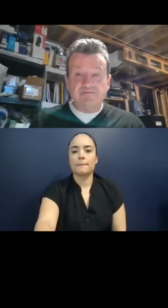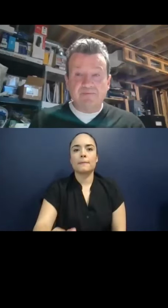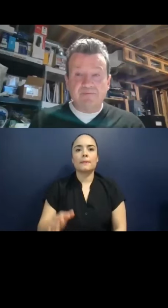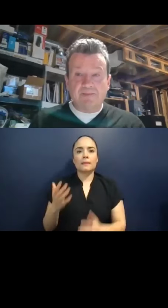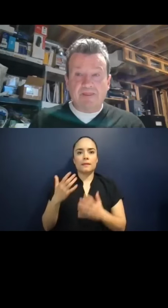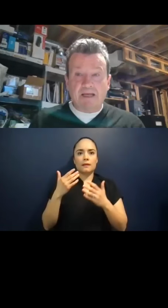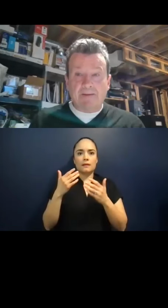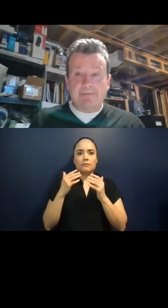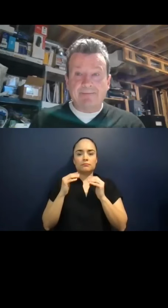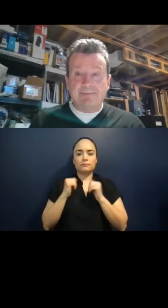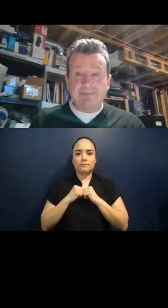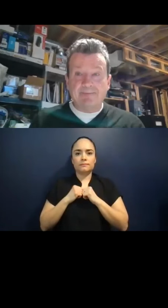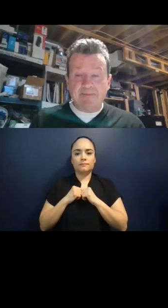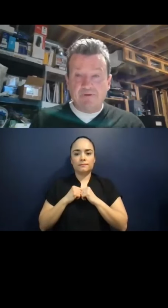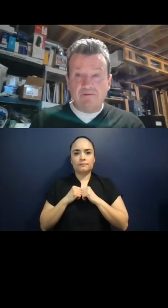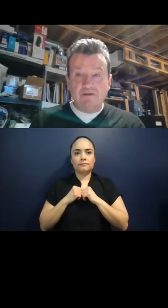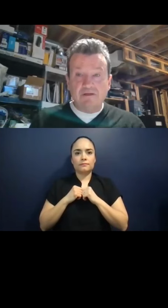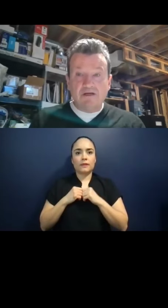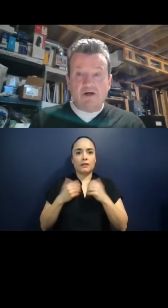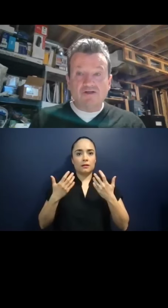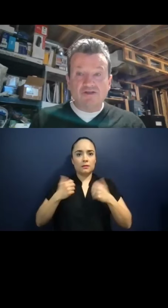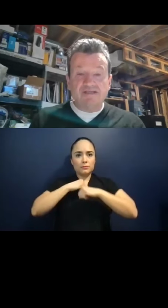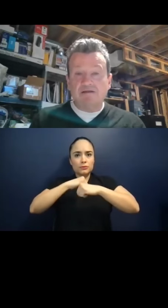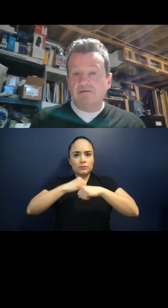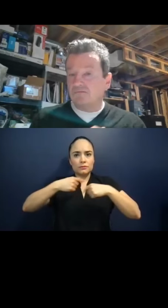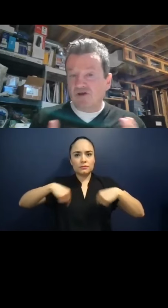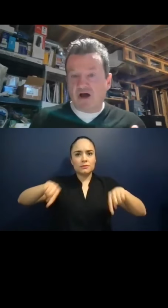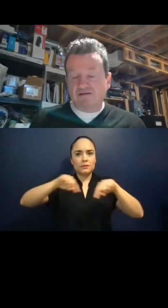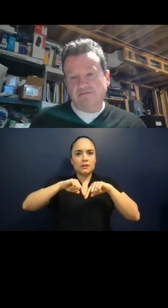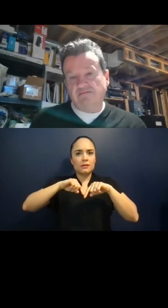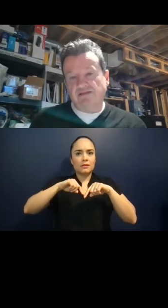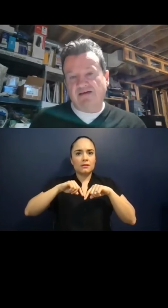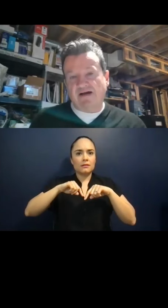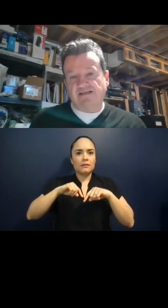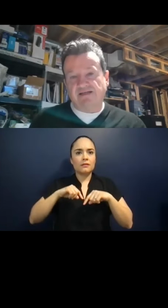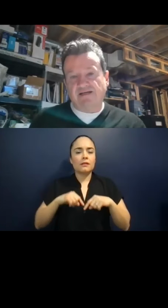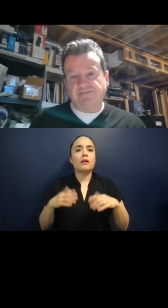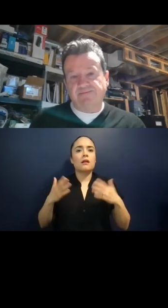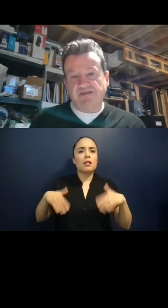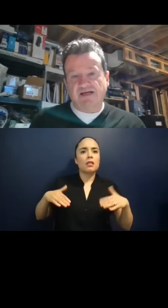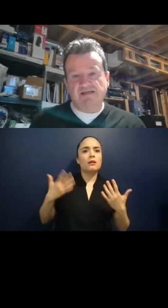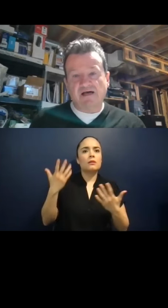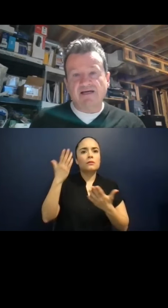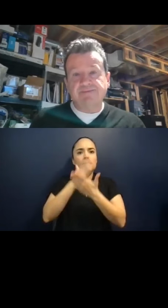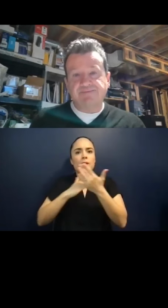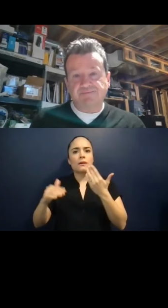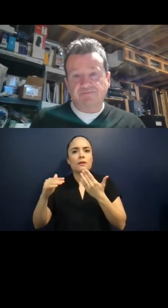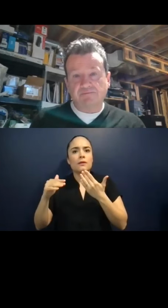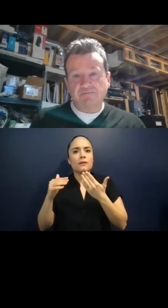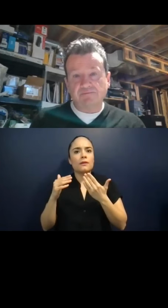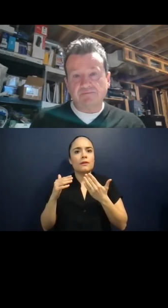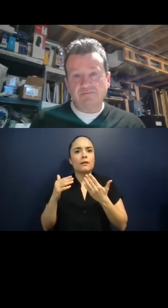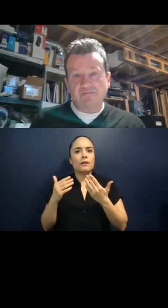Because of hesitancy we don't always get to 95%. Sadly there are still countries having issues with